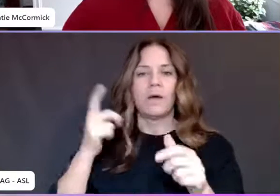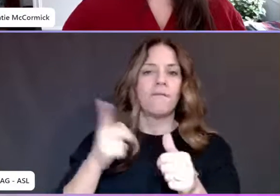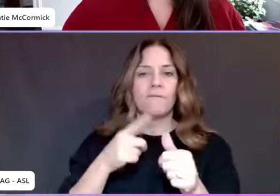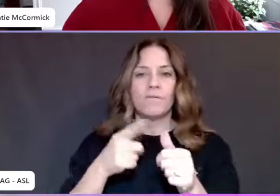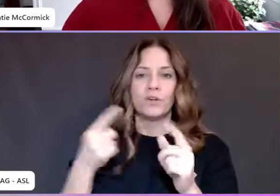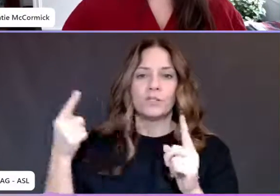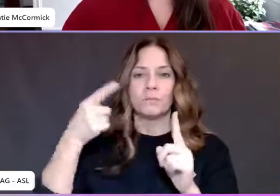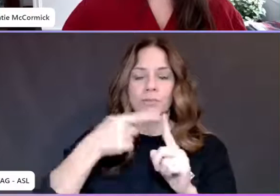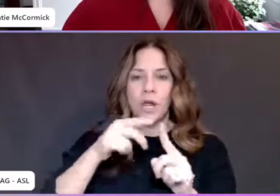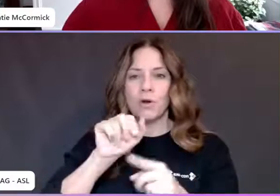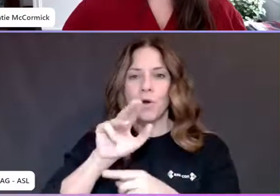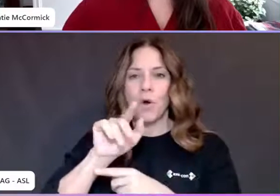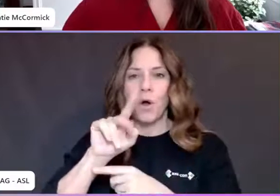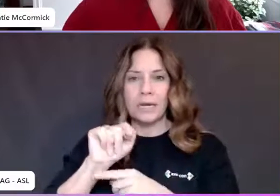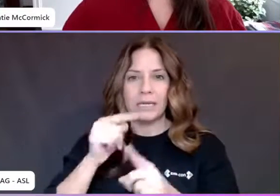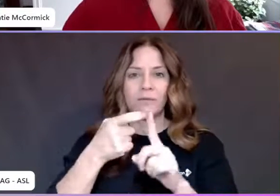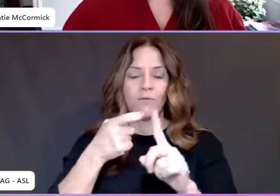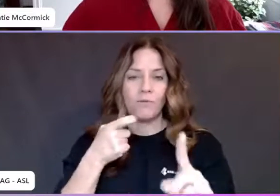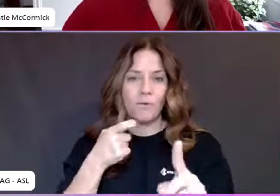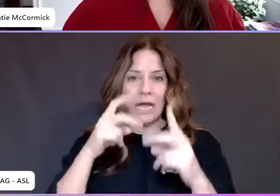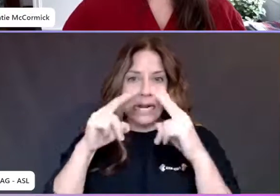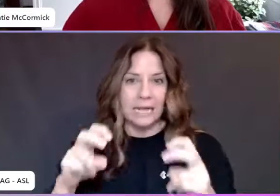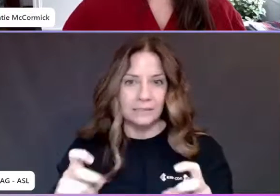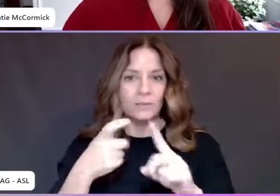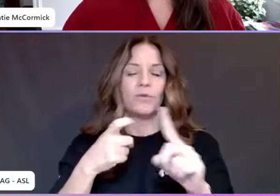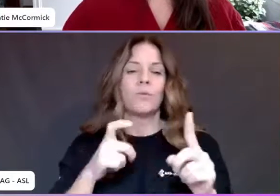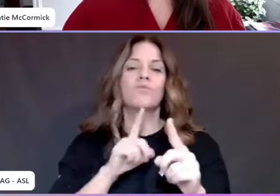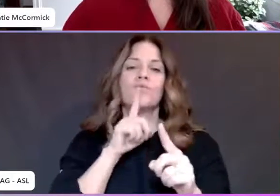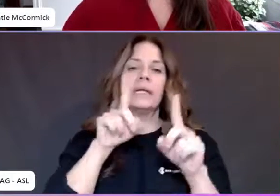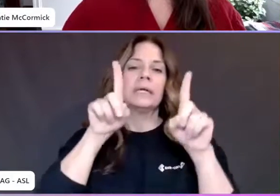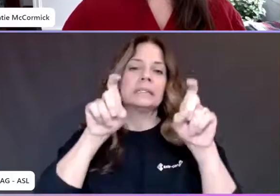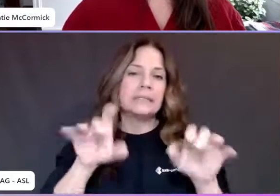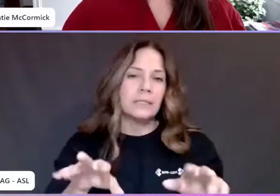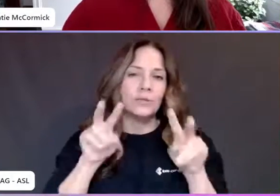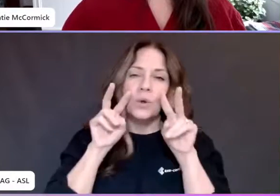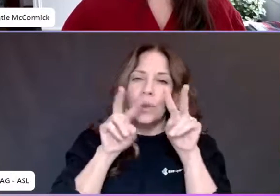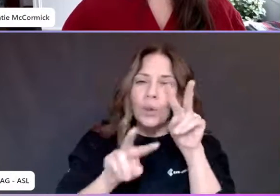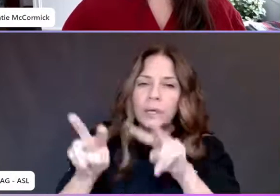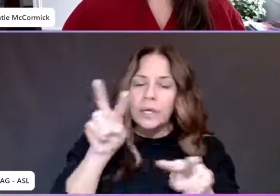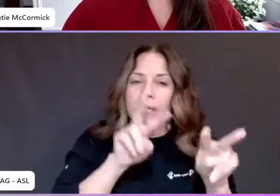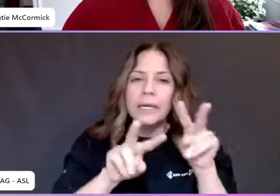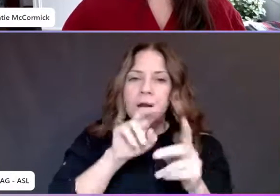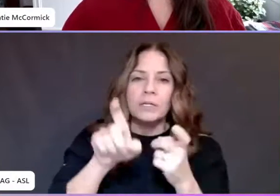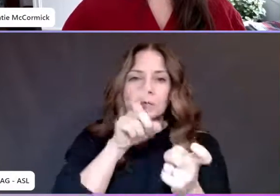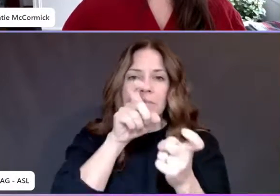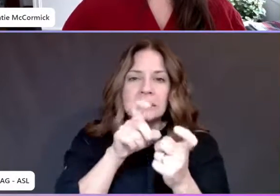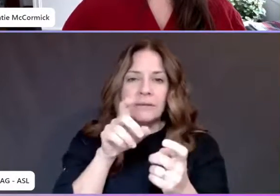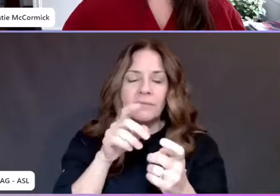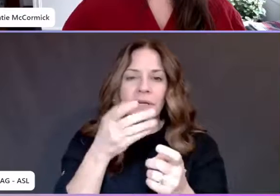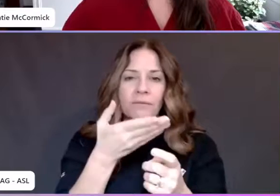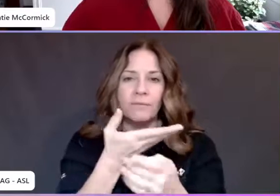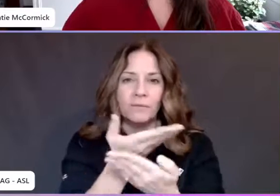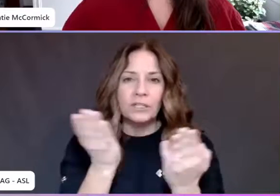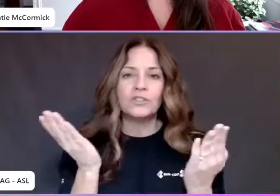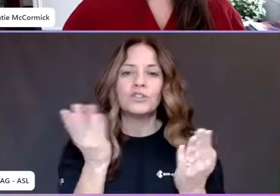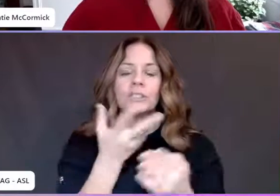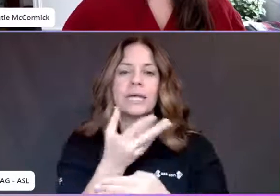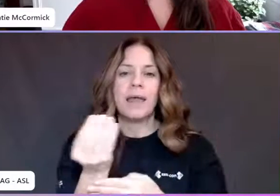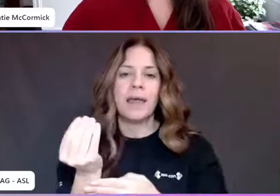automated tools pyramid [Kendall Gassner] So that's our audit tools. That's audit analysis that's